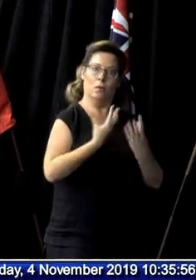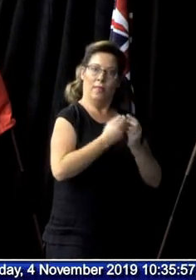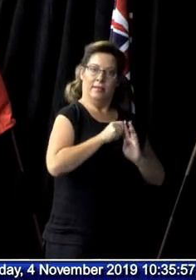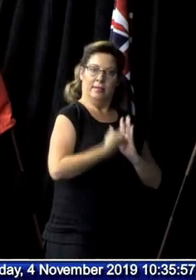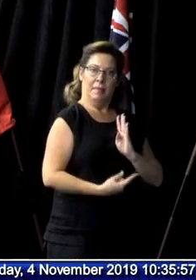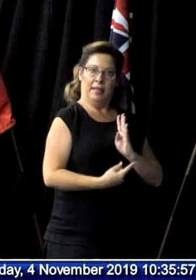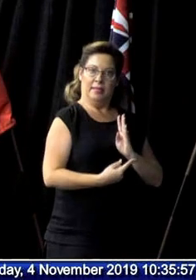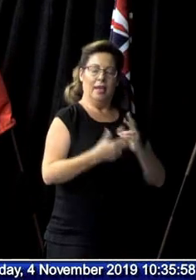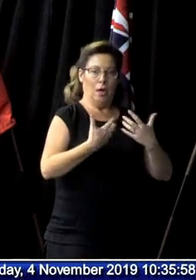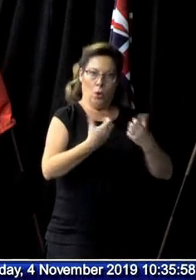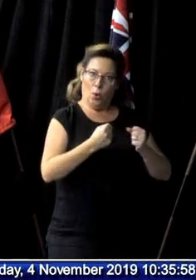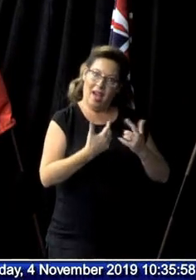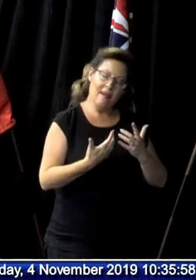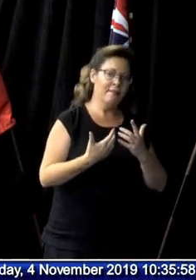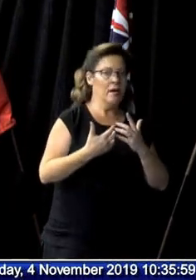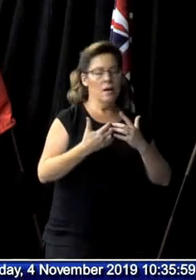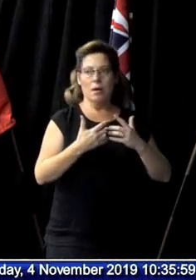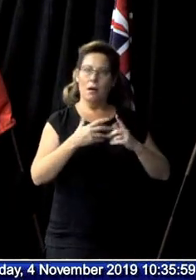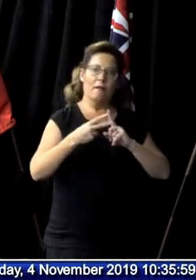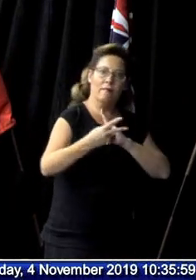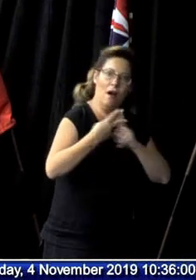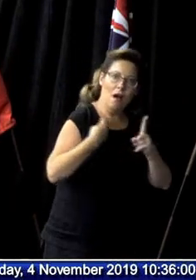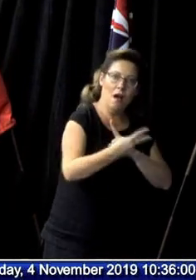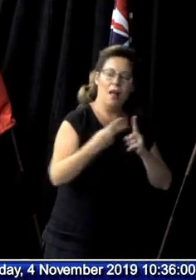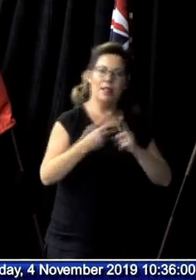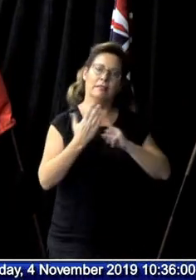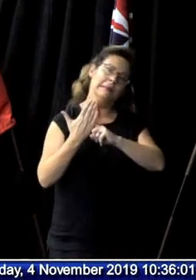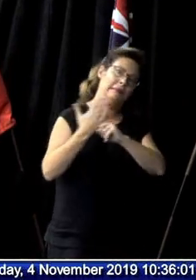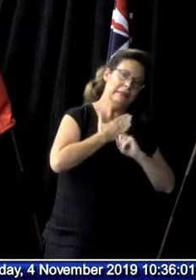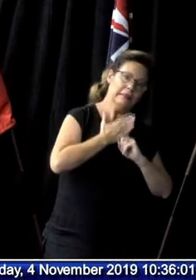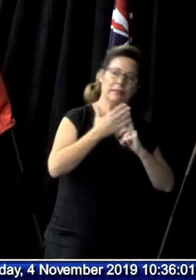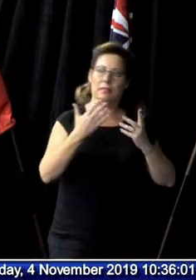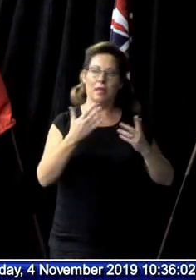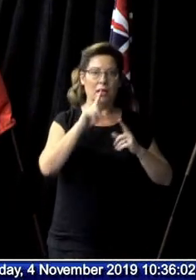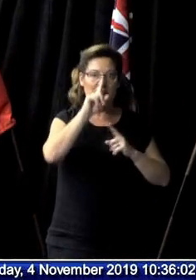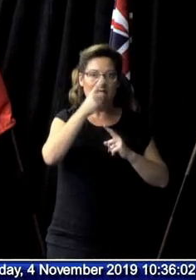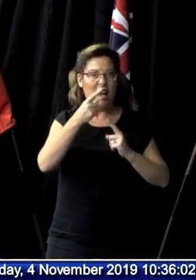institutions, or are denied the opportunity to realise their full academic or